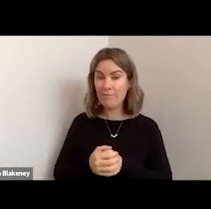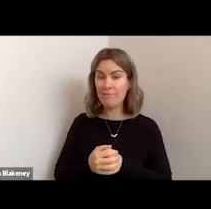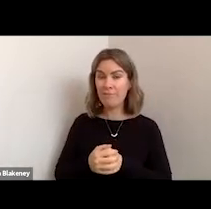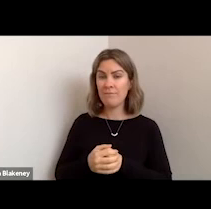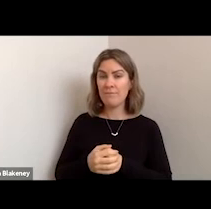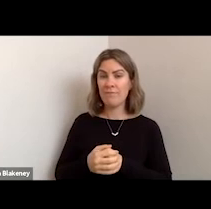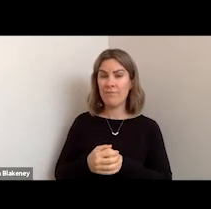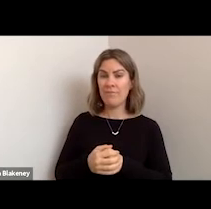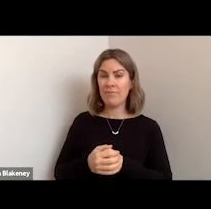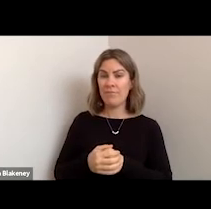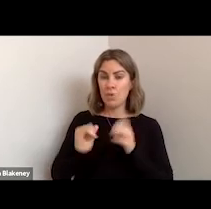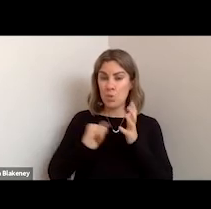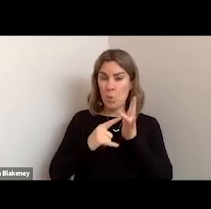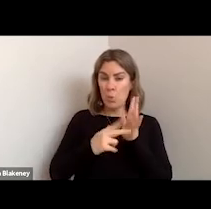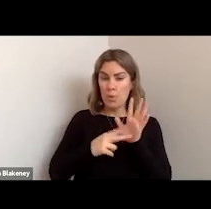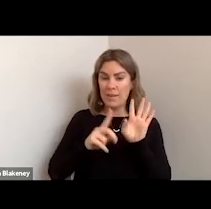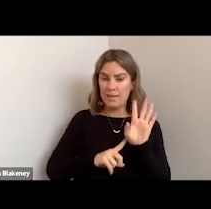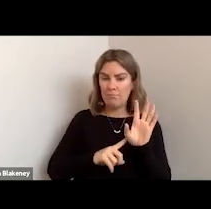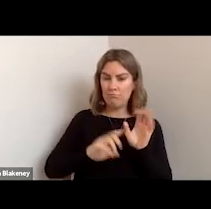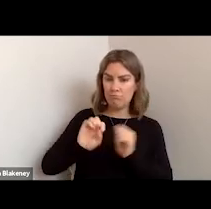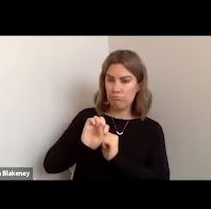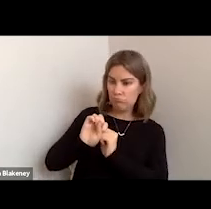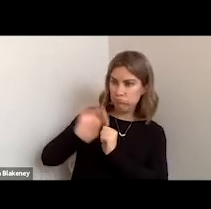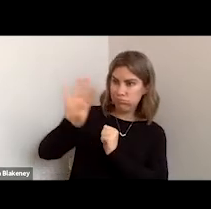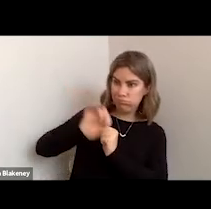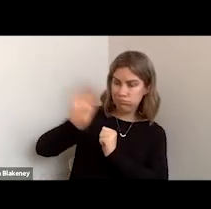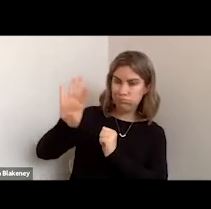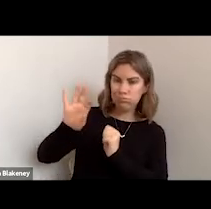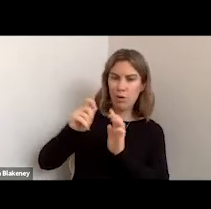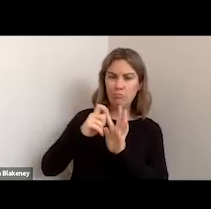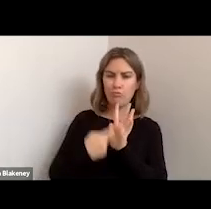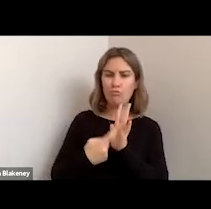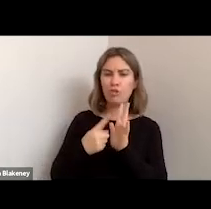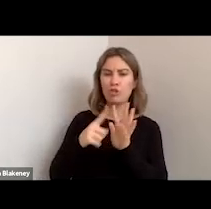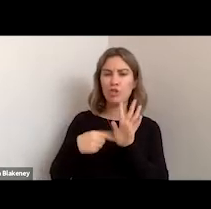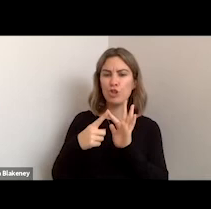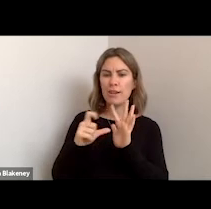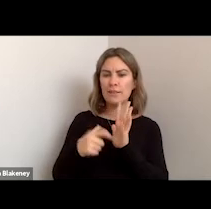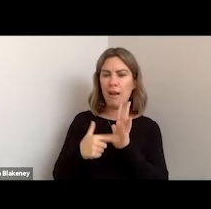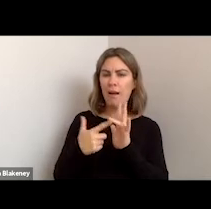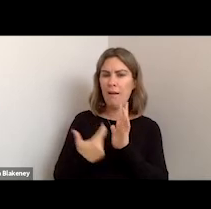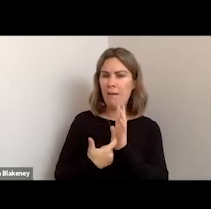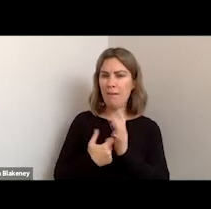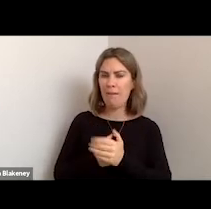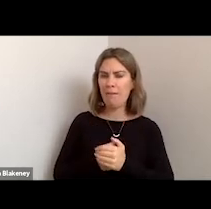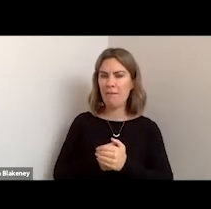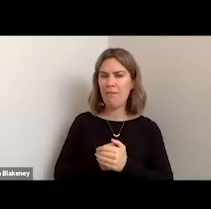have a Sony camera, and projectors.